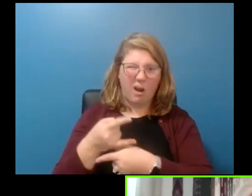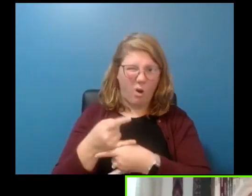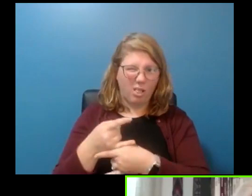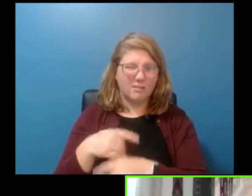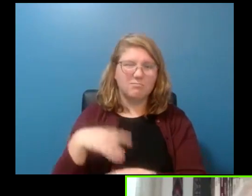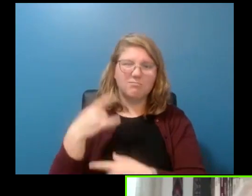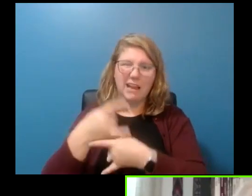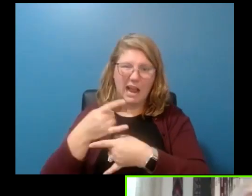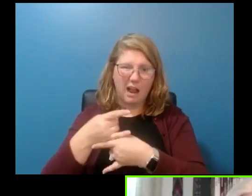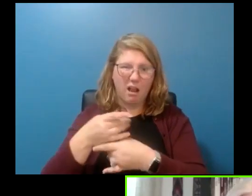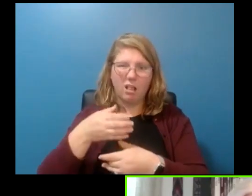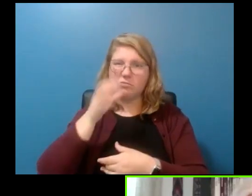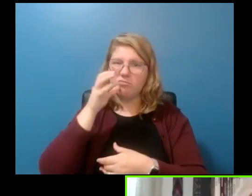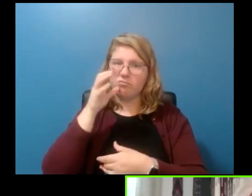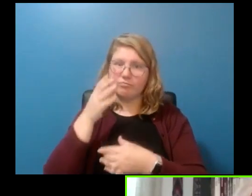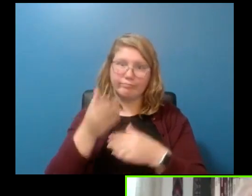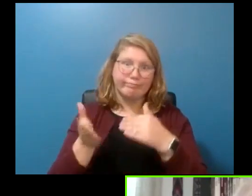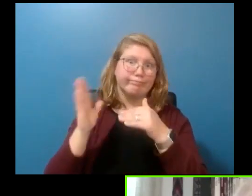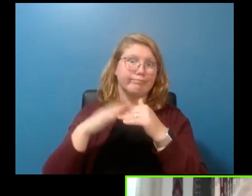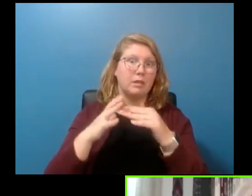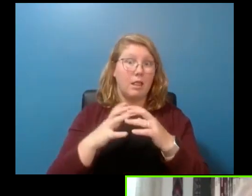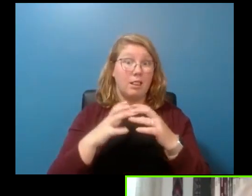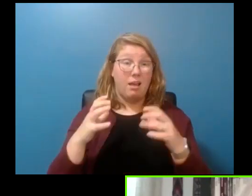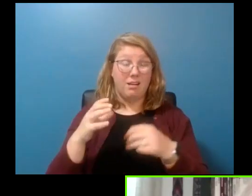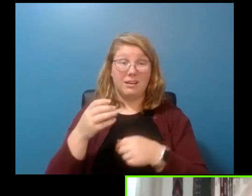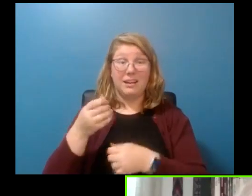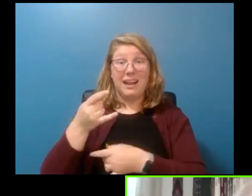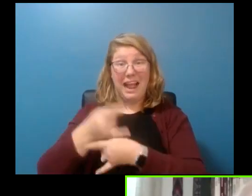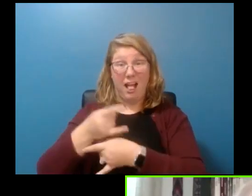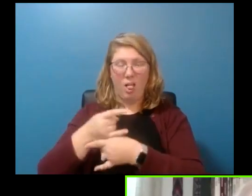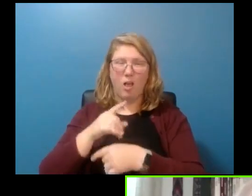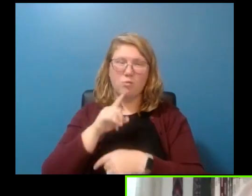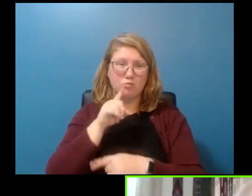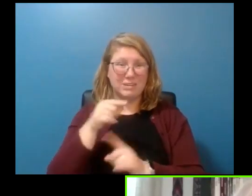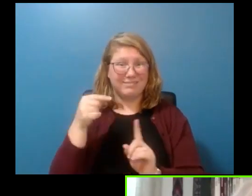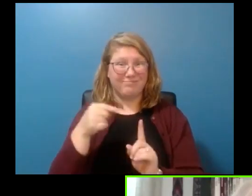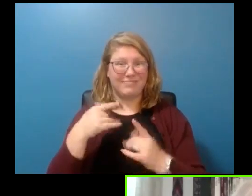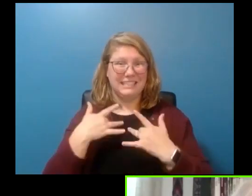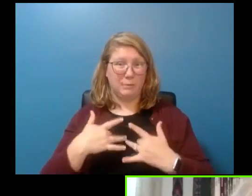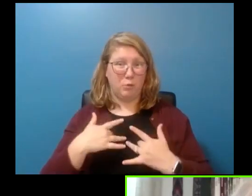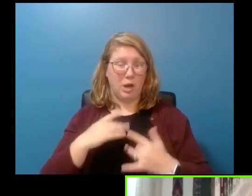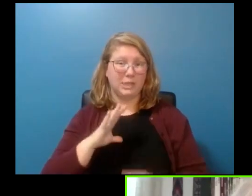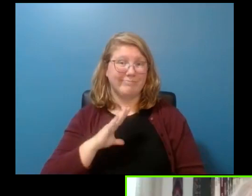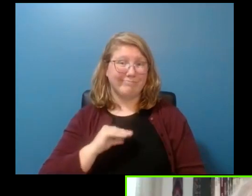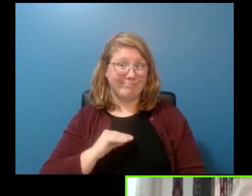sound when you do that. It might sound really silly, I have done it in an elevator to my office